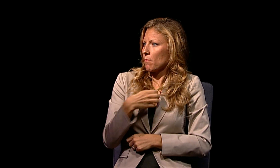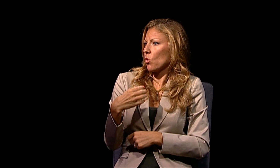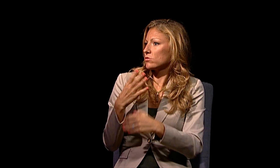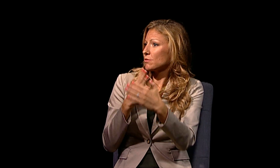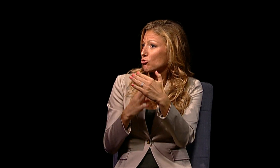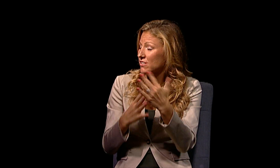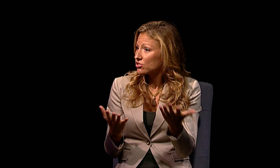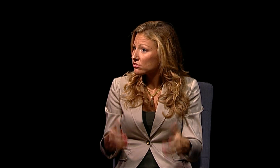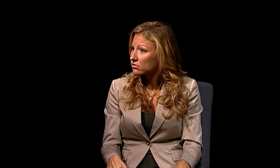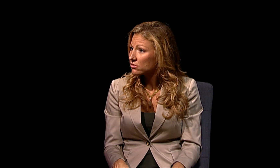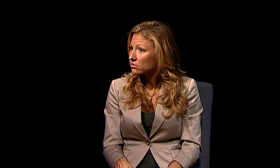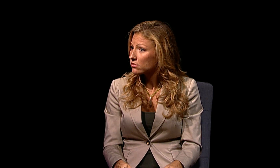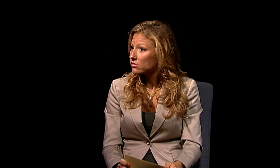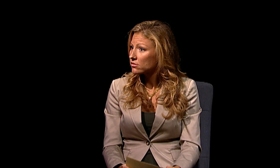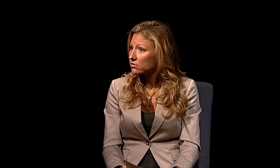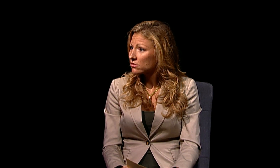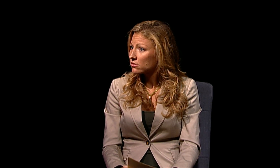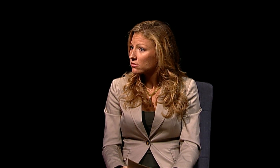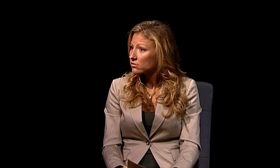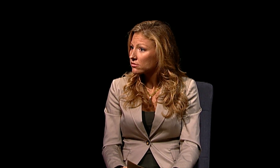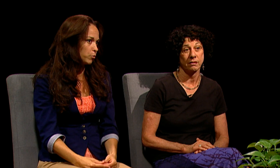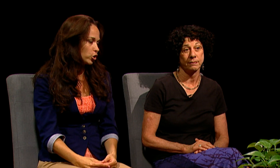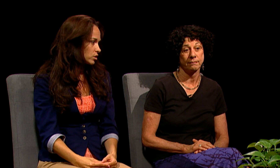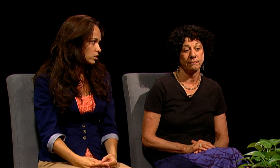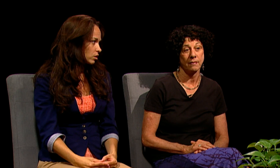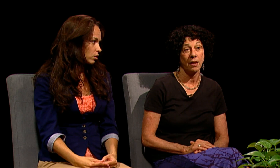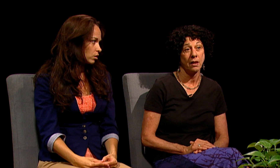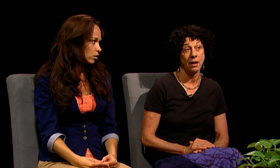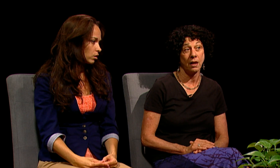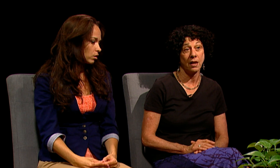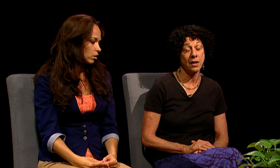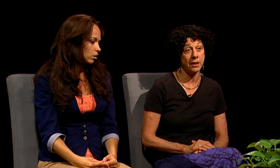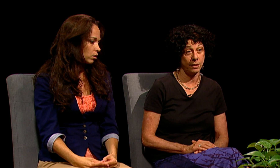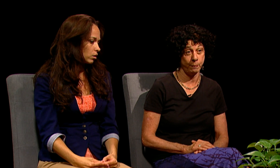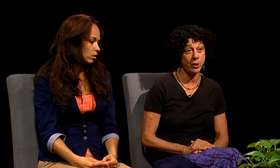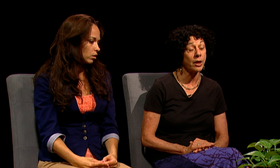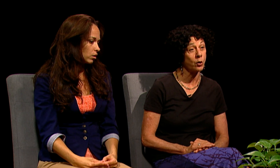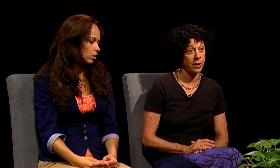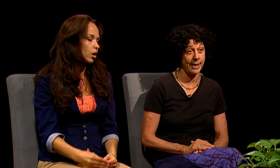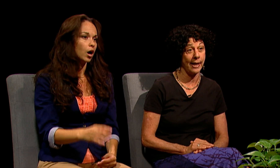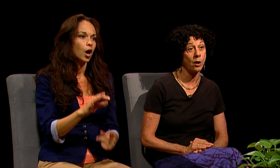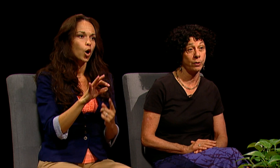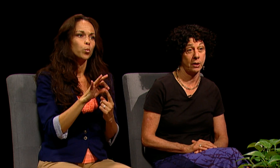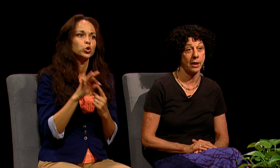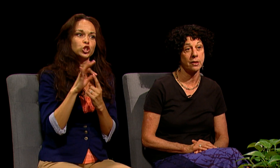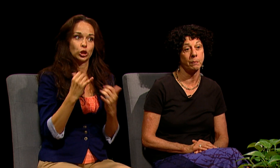SOME ROLE OF DISCRIMINATION FOR IMMIGRANTS? PARTICULARLY NOW, YES.